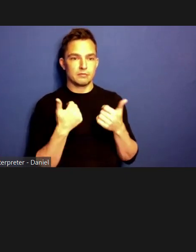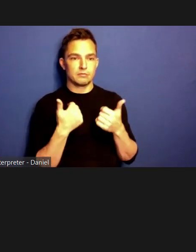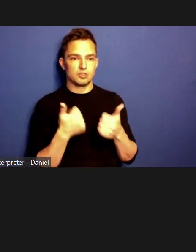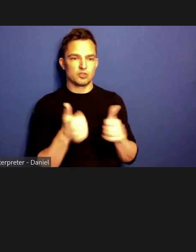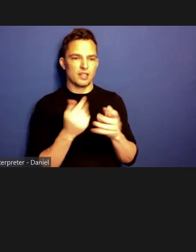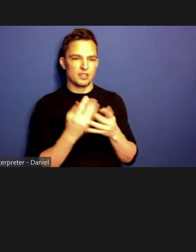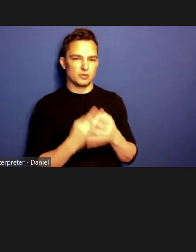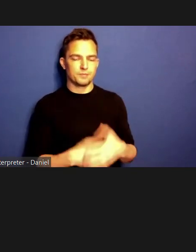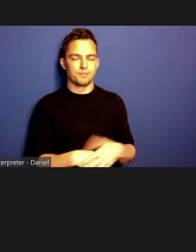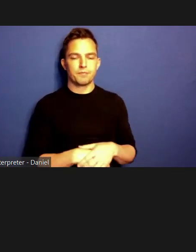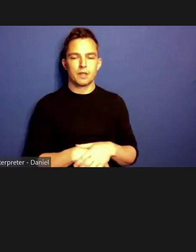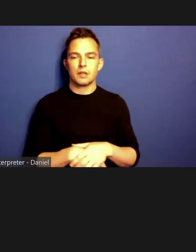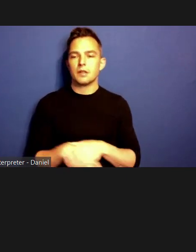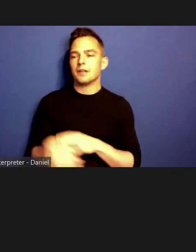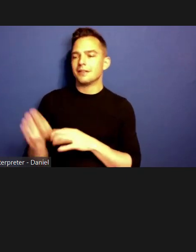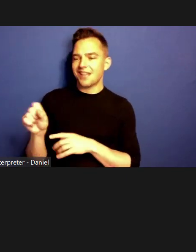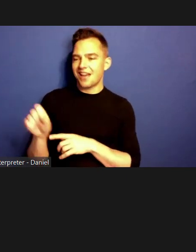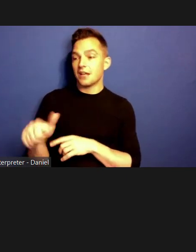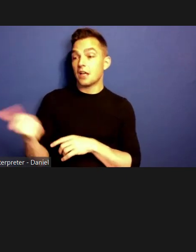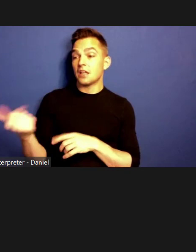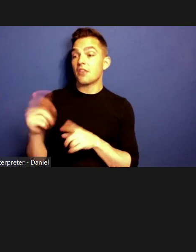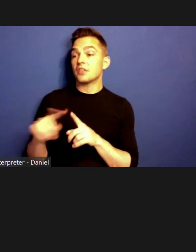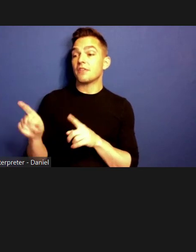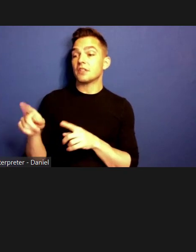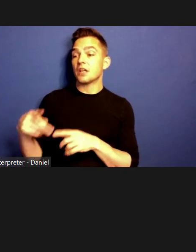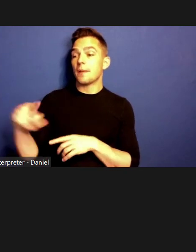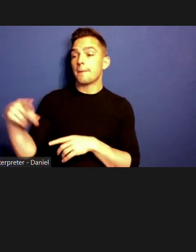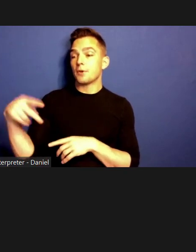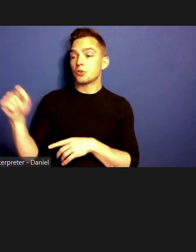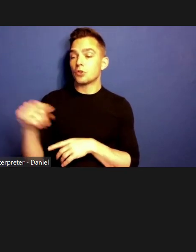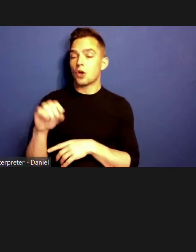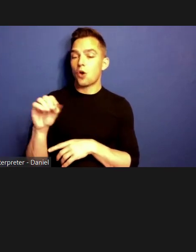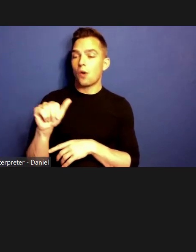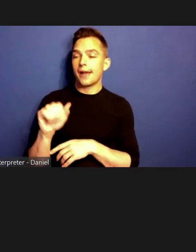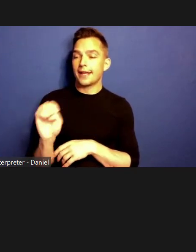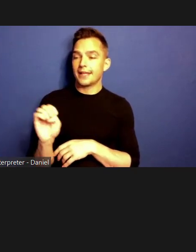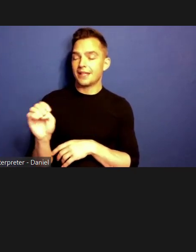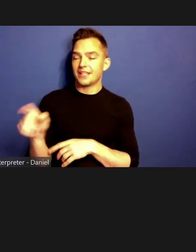OAE screening is the one that you just identified just a minute ago,